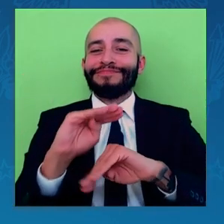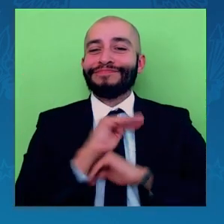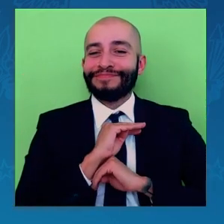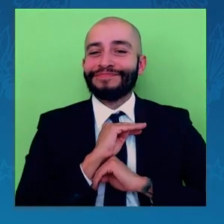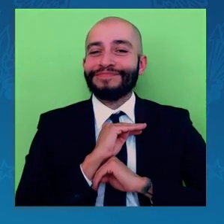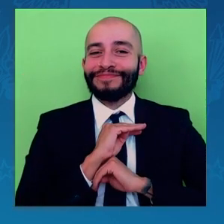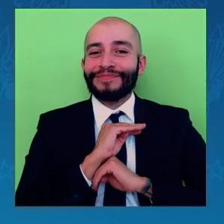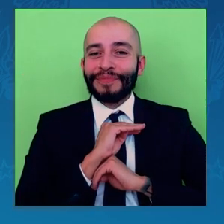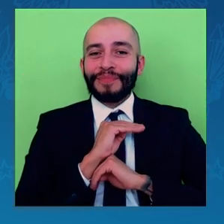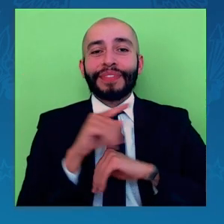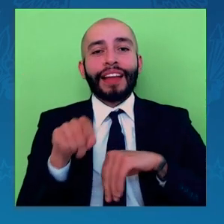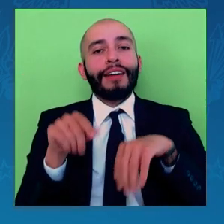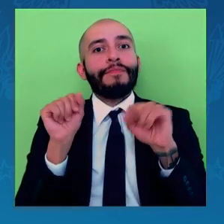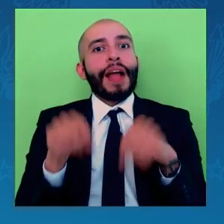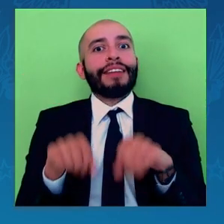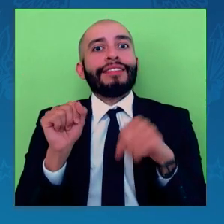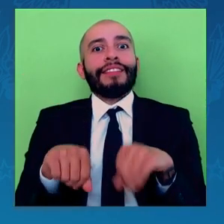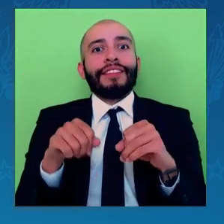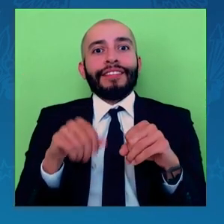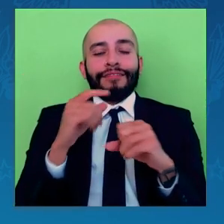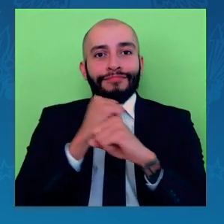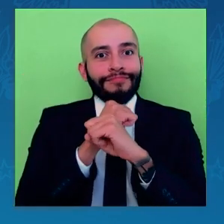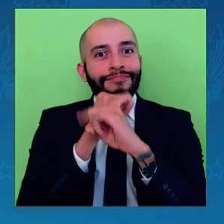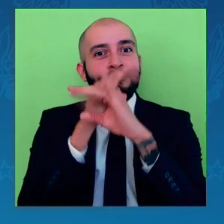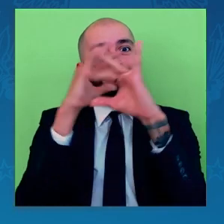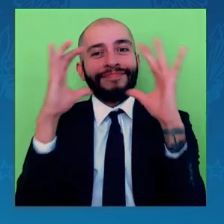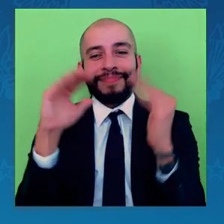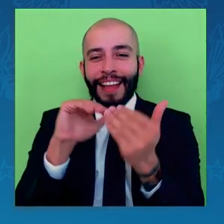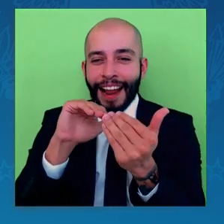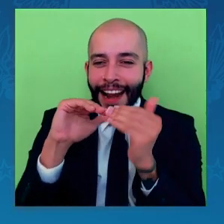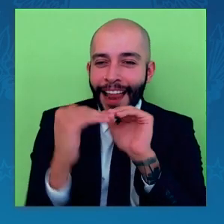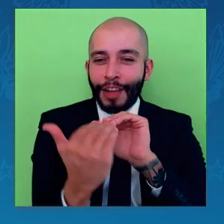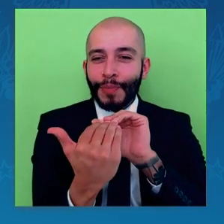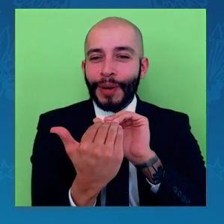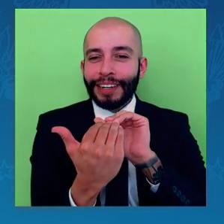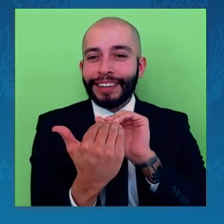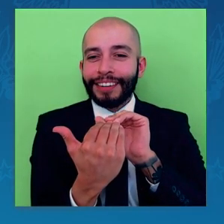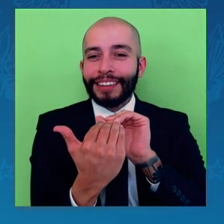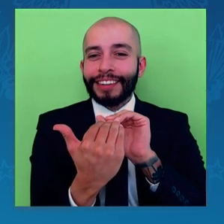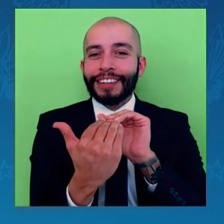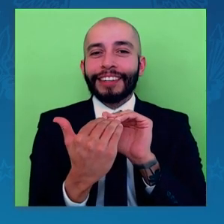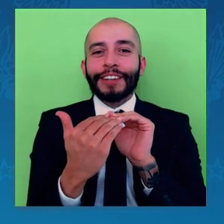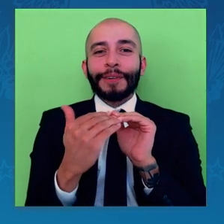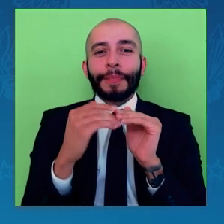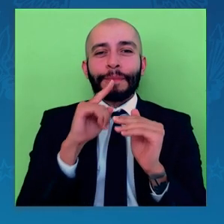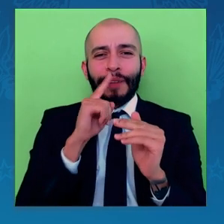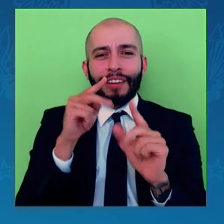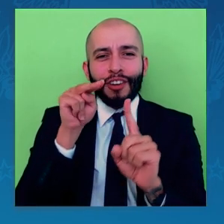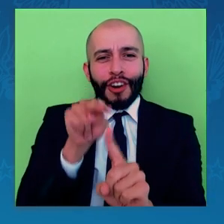and there are more reasons to be hopeful. Millions of people getting vaccinated each week, a vaccine now available for children